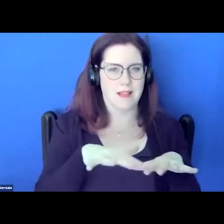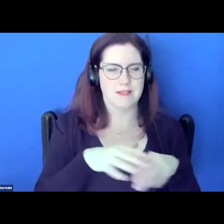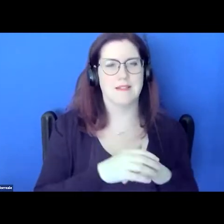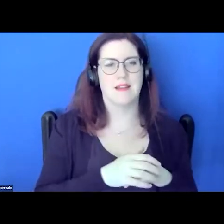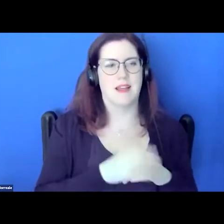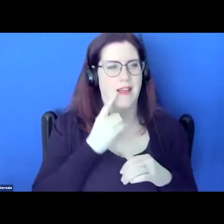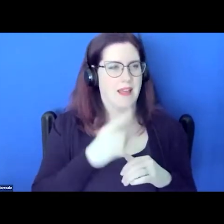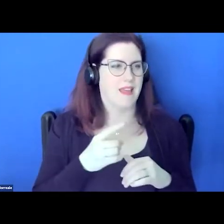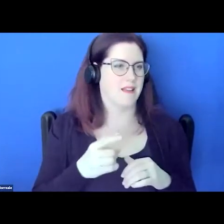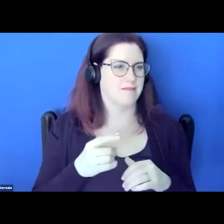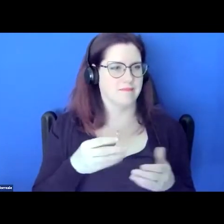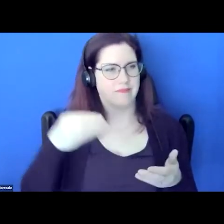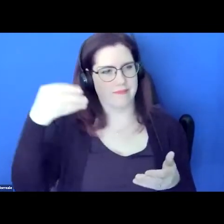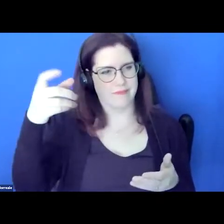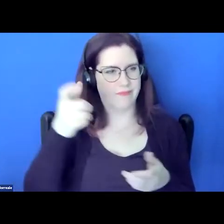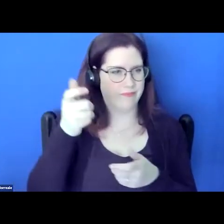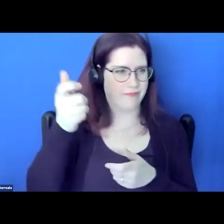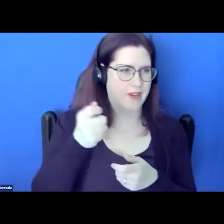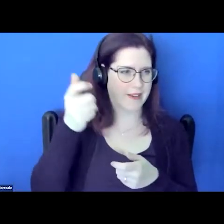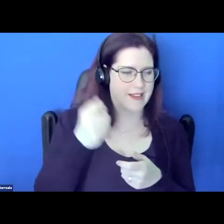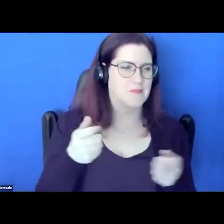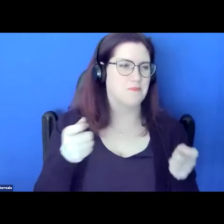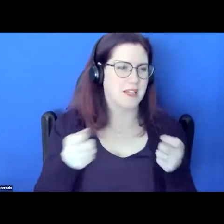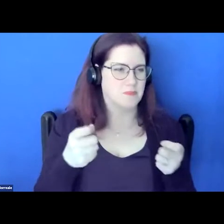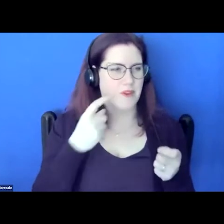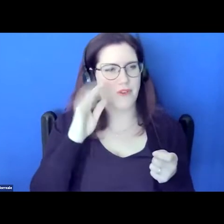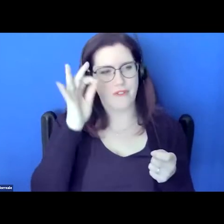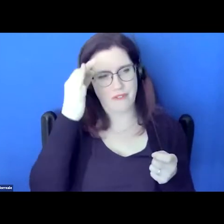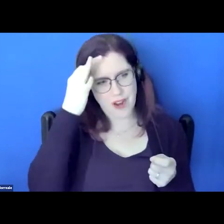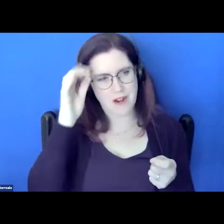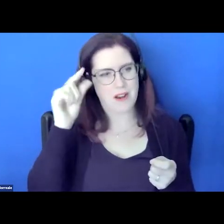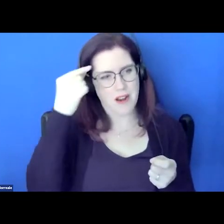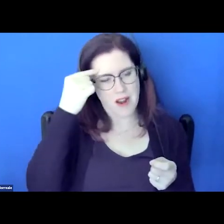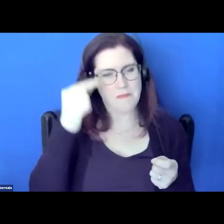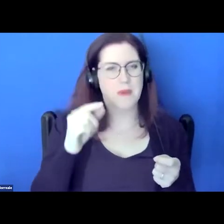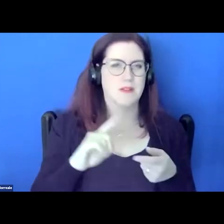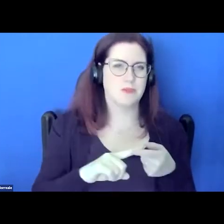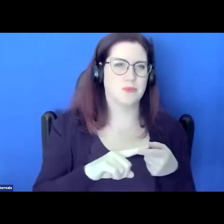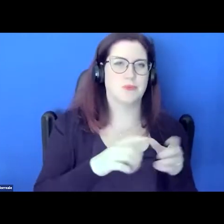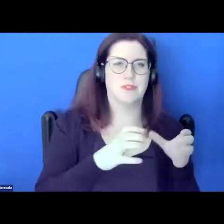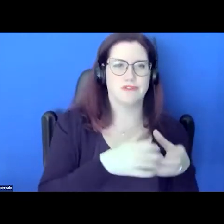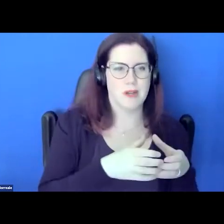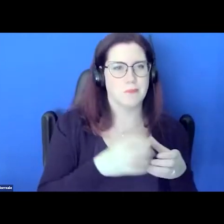from federal government to tribes. And then you can also see the BIA and IHS systems of care.